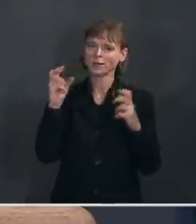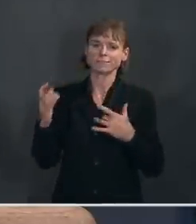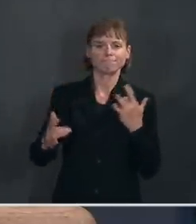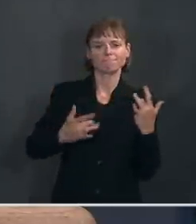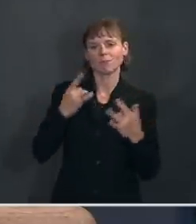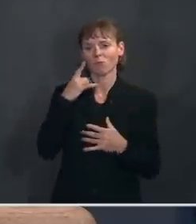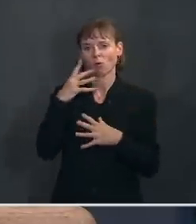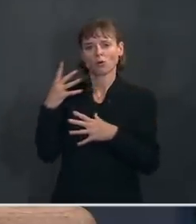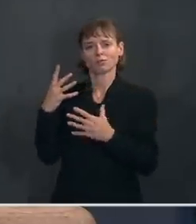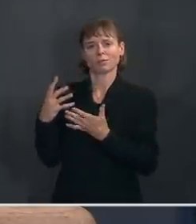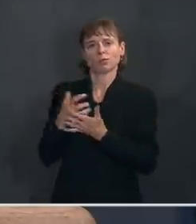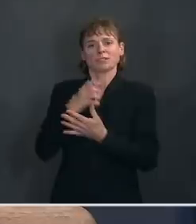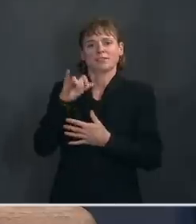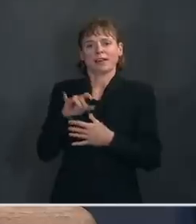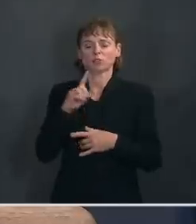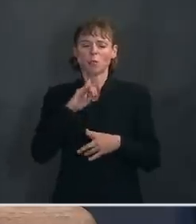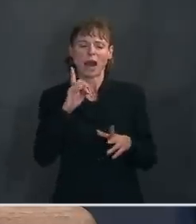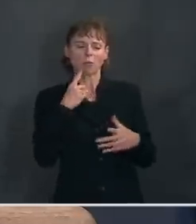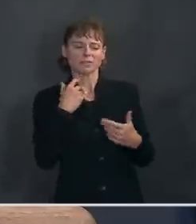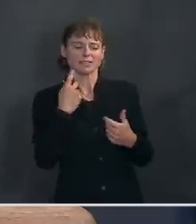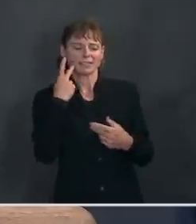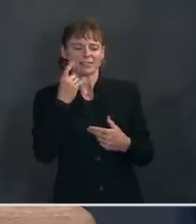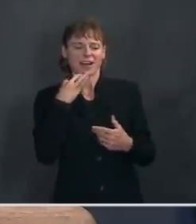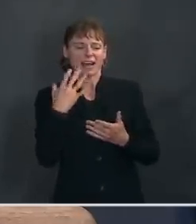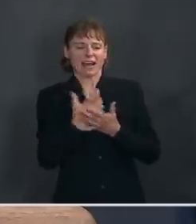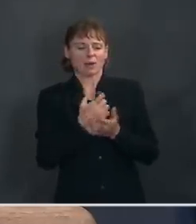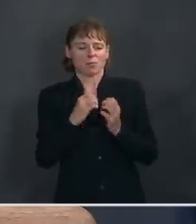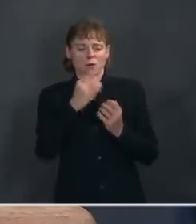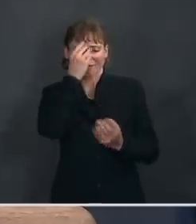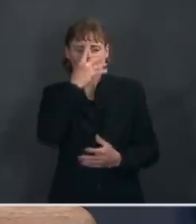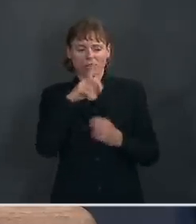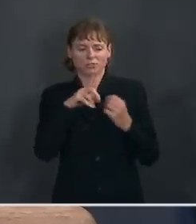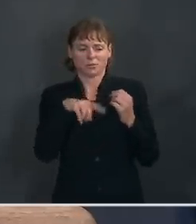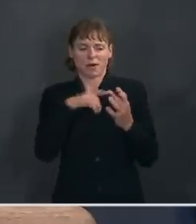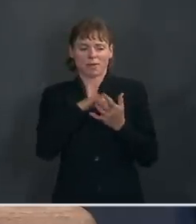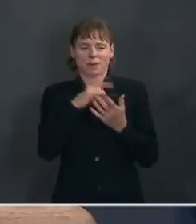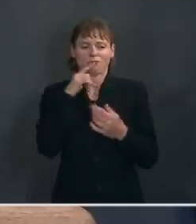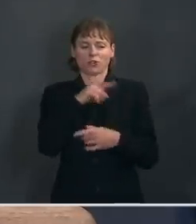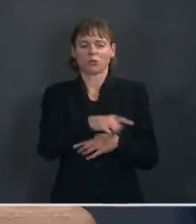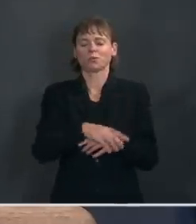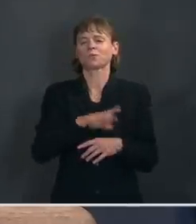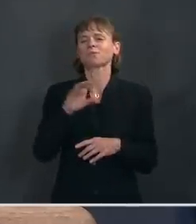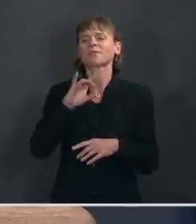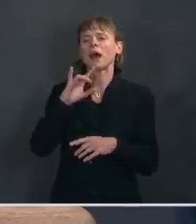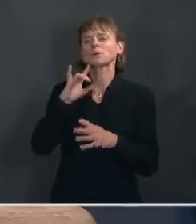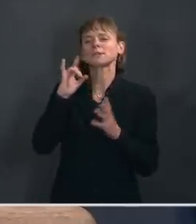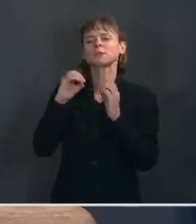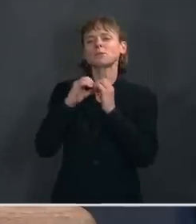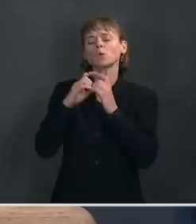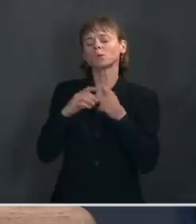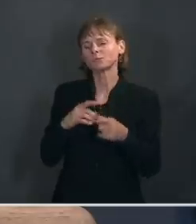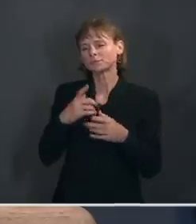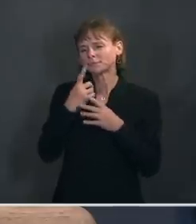Let me see if I can get more detail for you on that. Go ahead. The Press: Another housekeeping question. Do you know if all 10 Senators